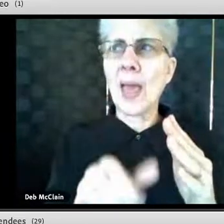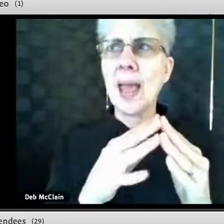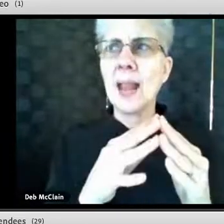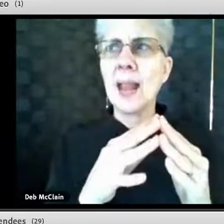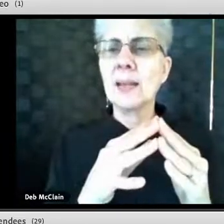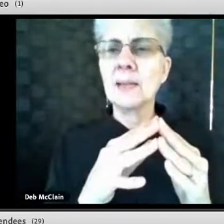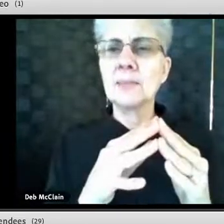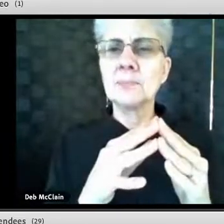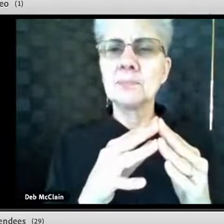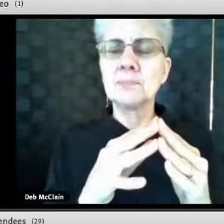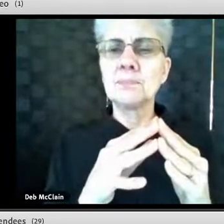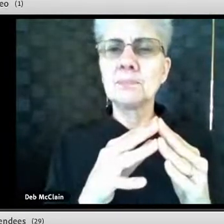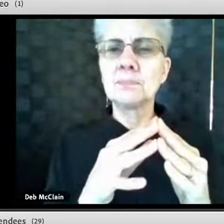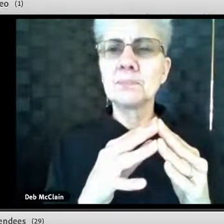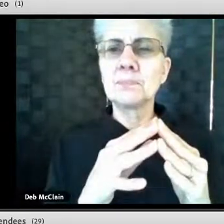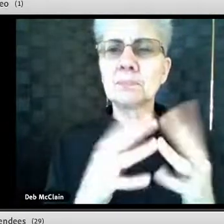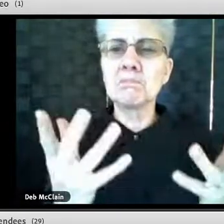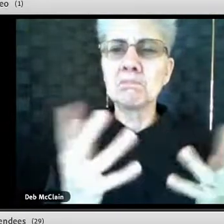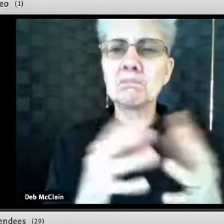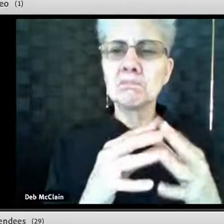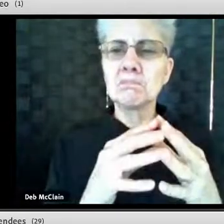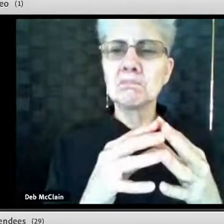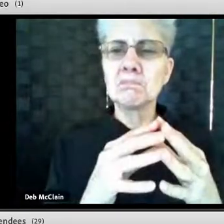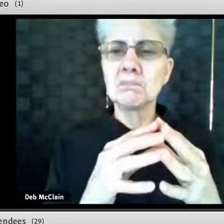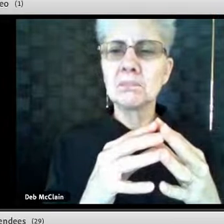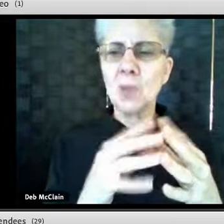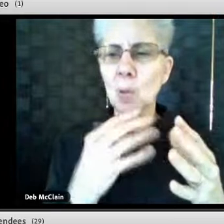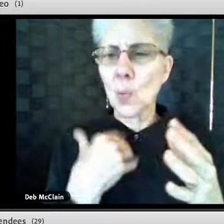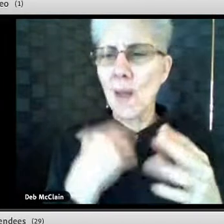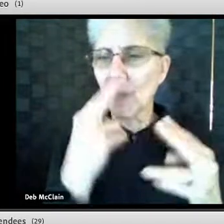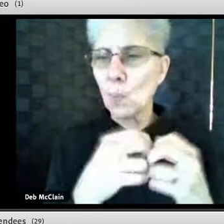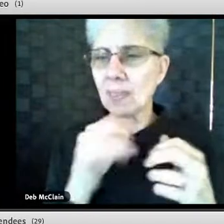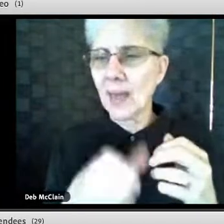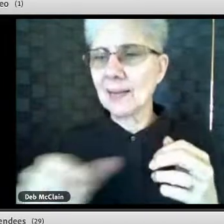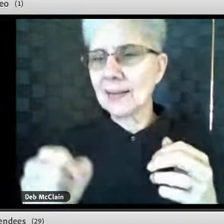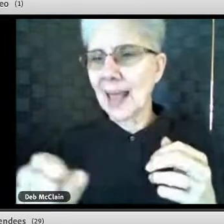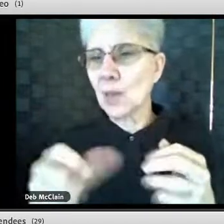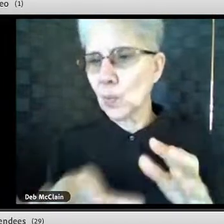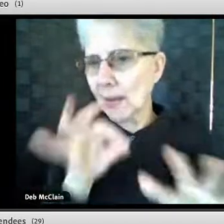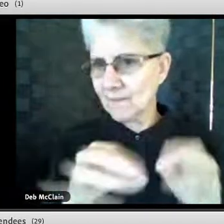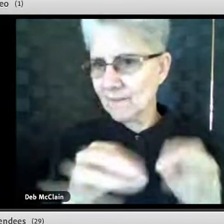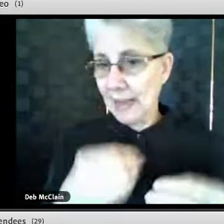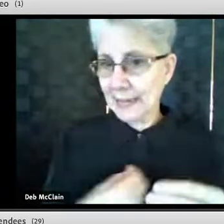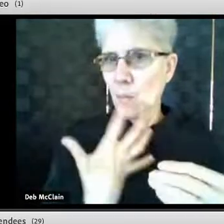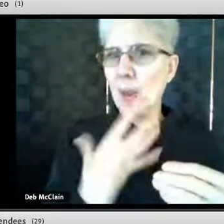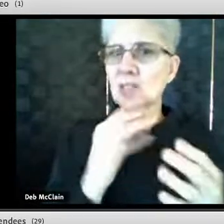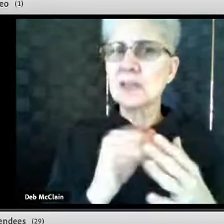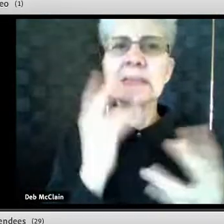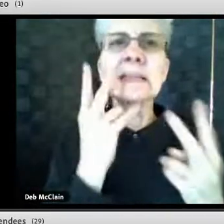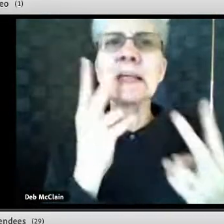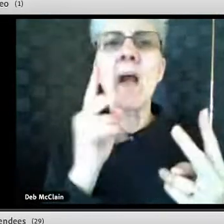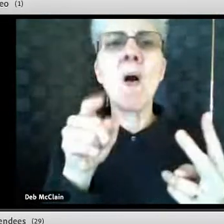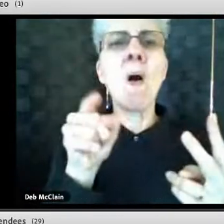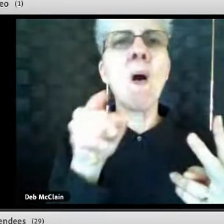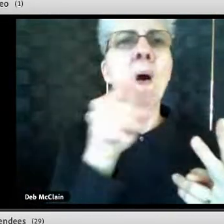and making sure that you have fun with that. Yeah. You can find inspiration.